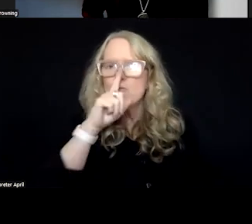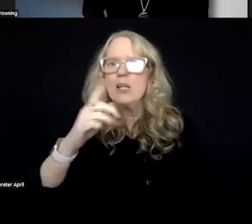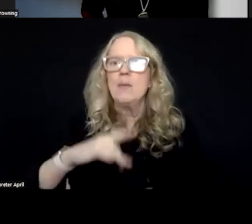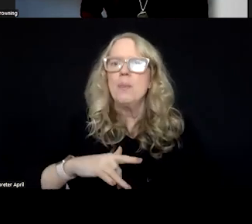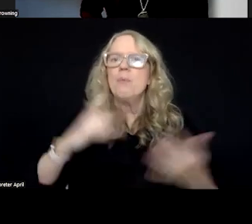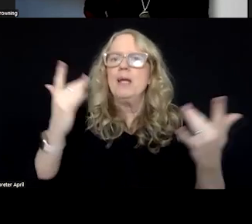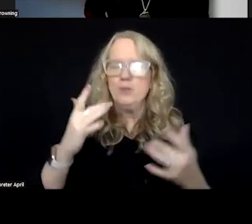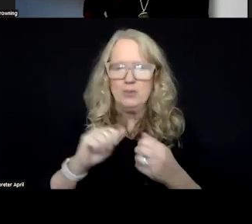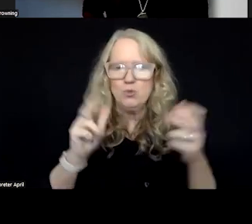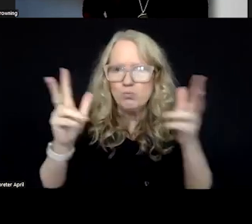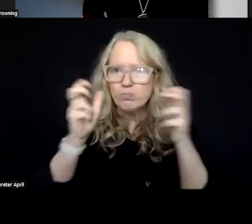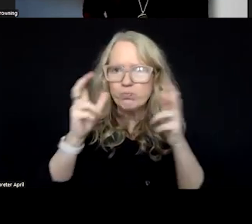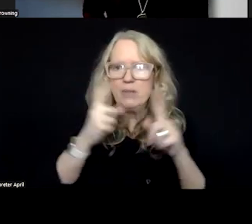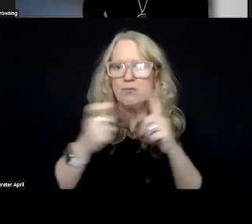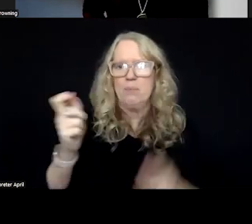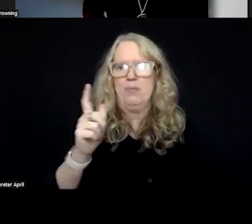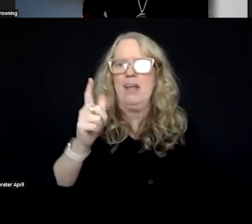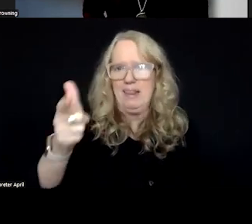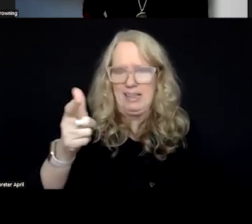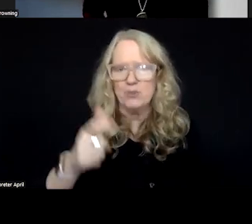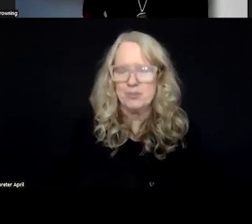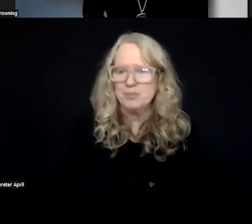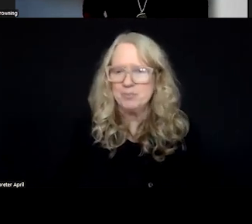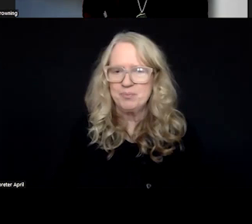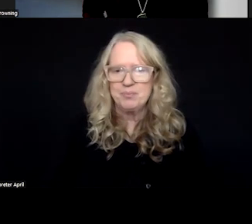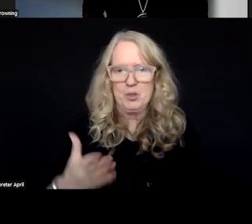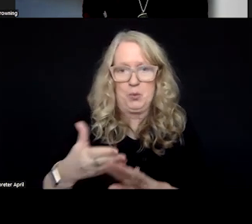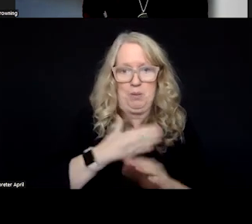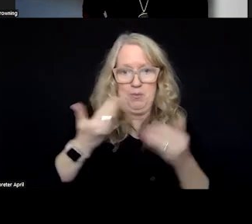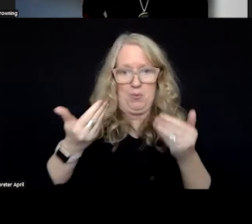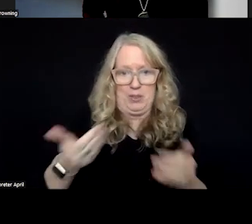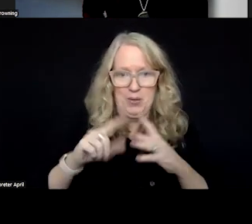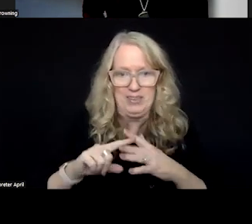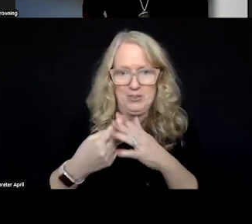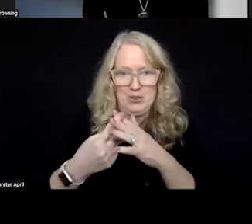HEAR FROM THEM LATER IN THE EPISODE. BEFORE WE GET TO THAT, WE